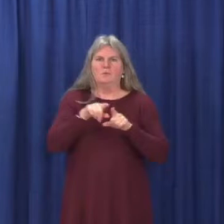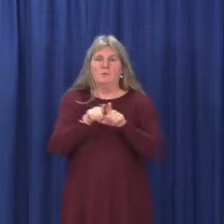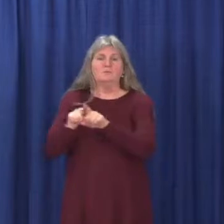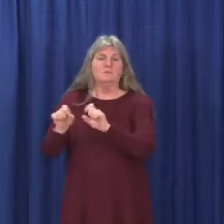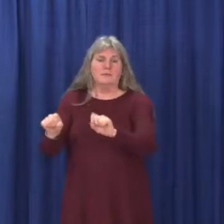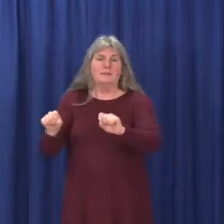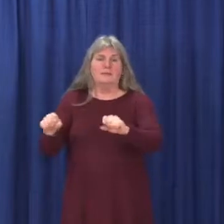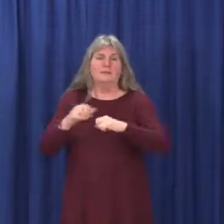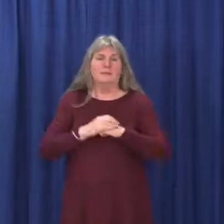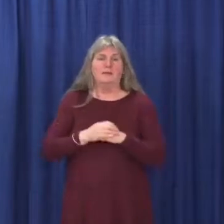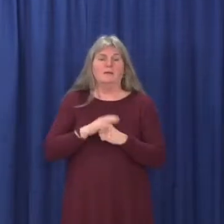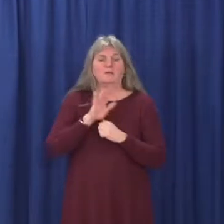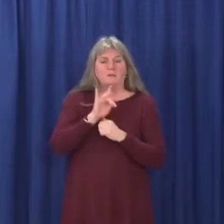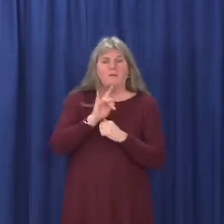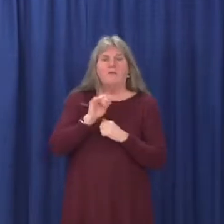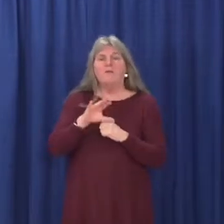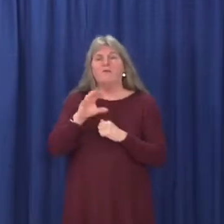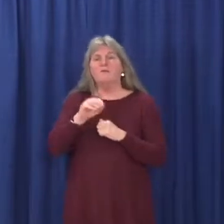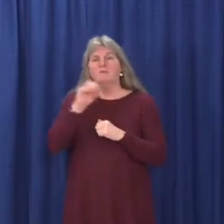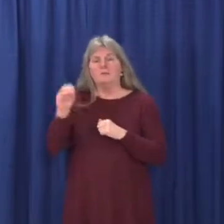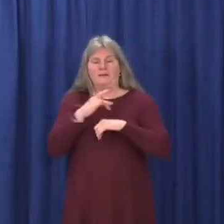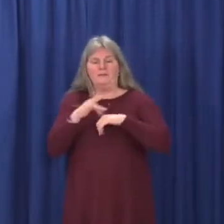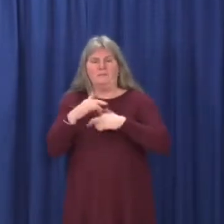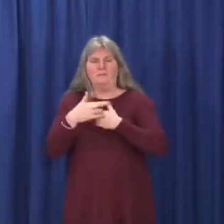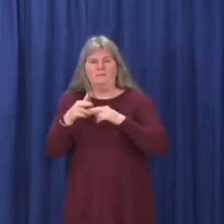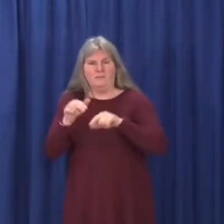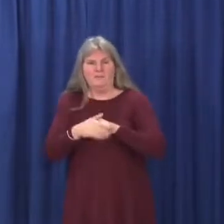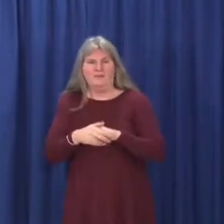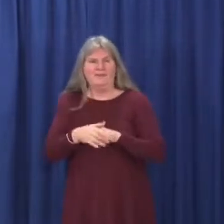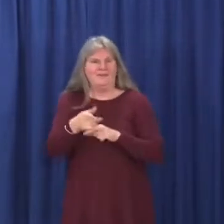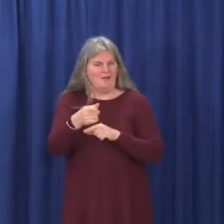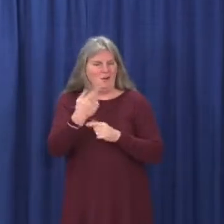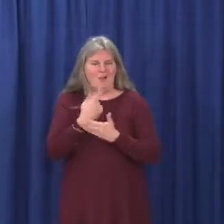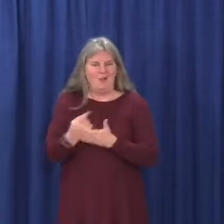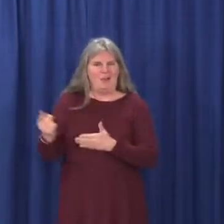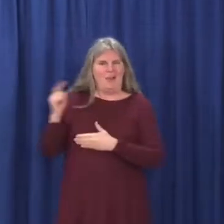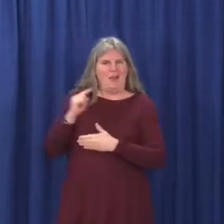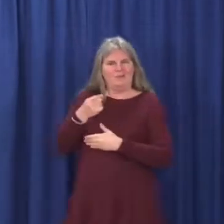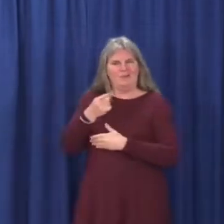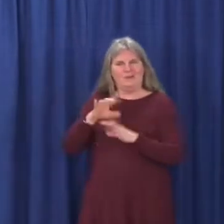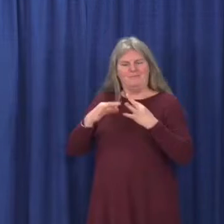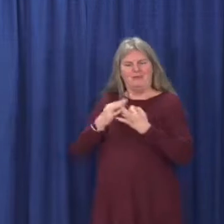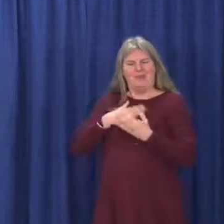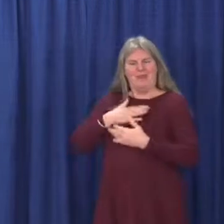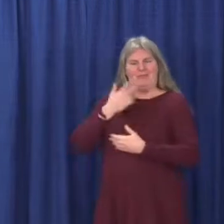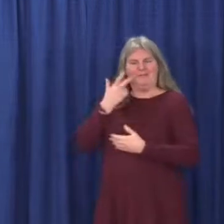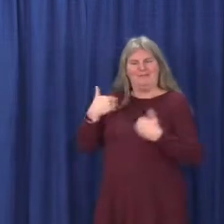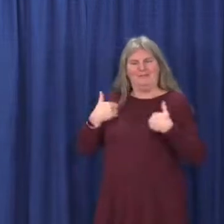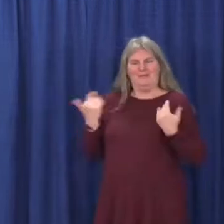I know many families were happy to see youth able to return to sports this last week, and arts and recreational